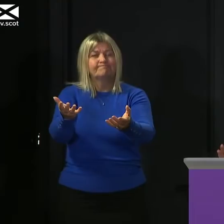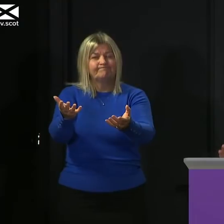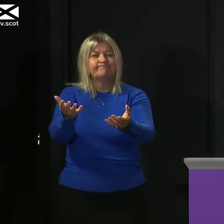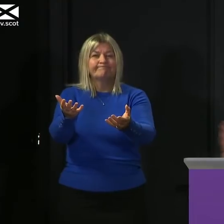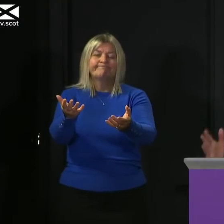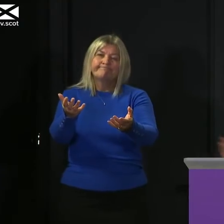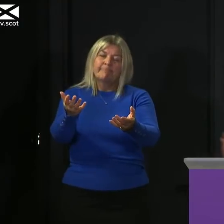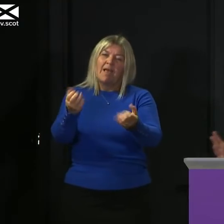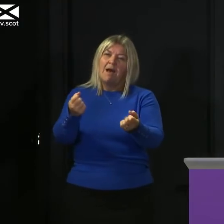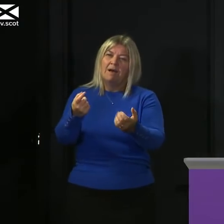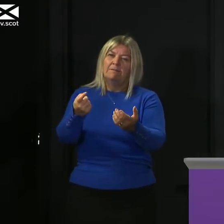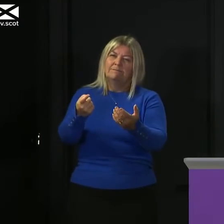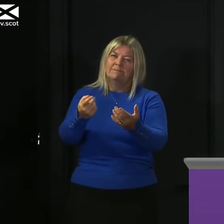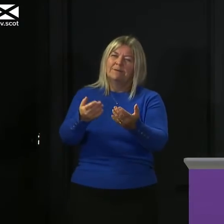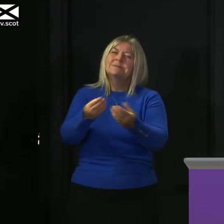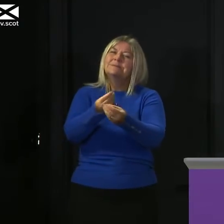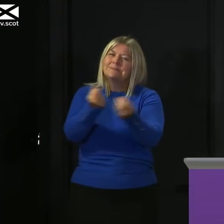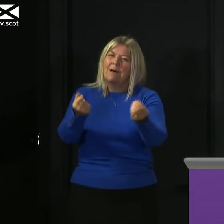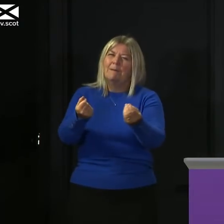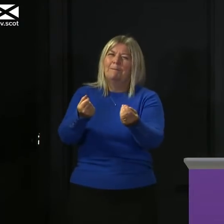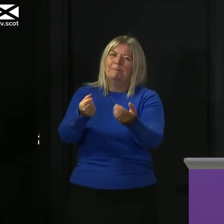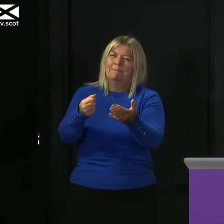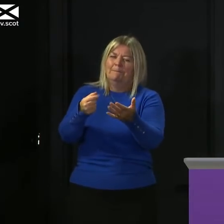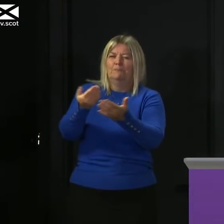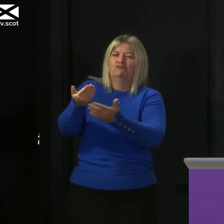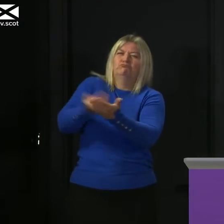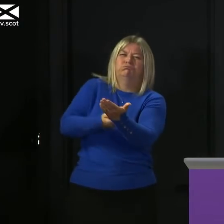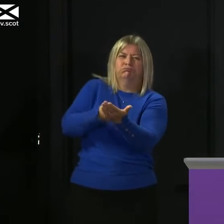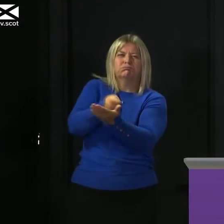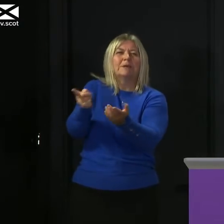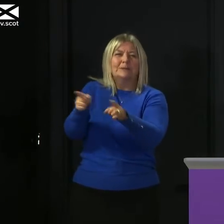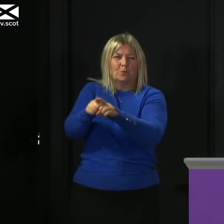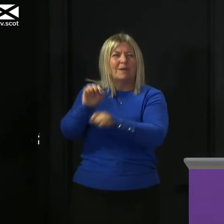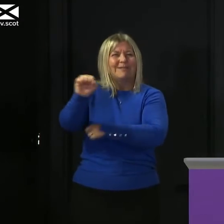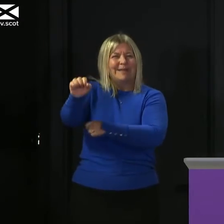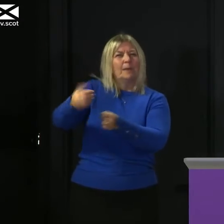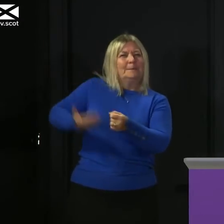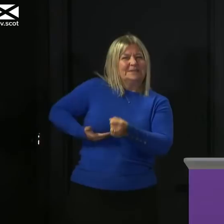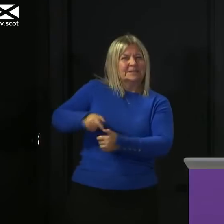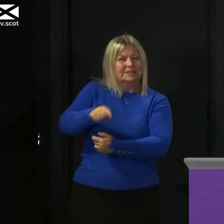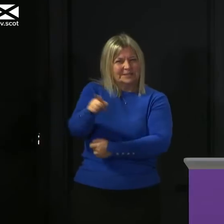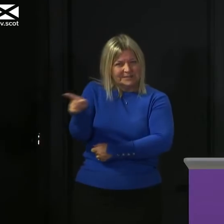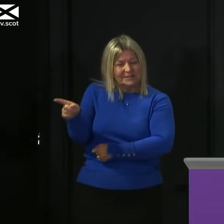on some of what they would normally do right now, and that would include helping schools